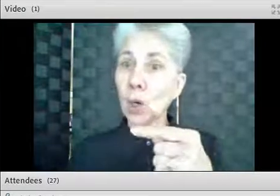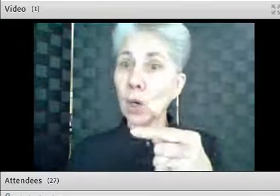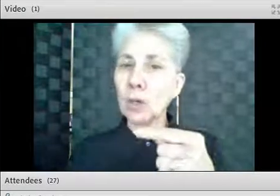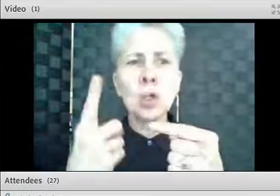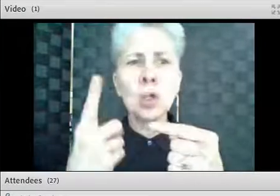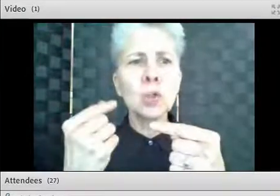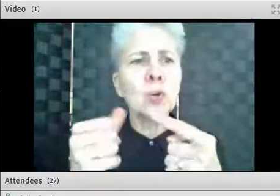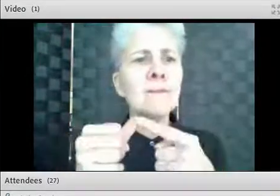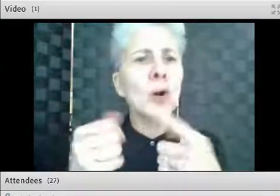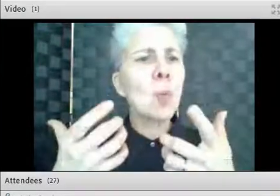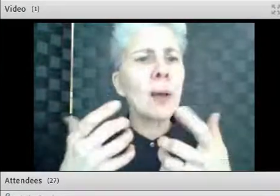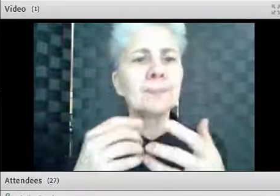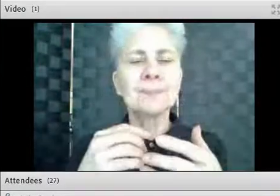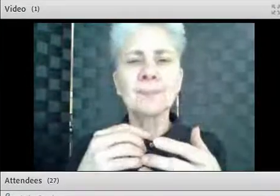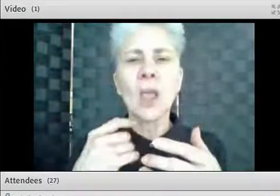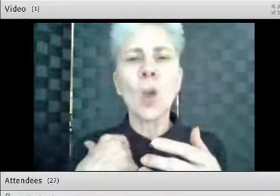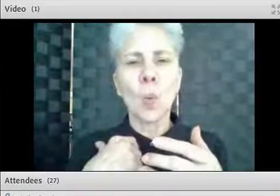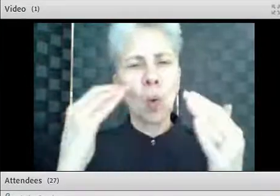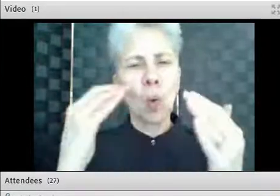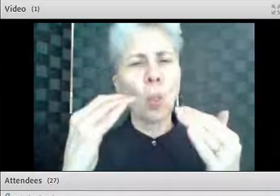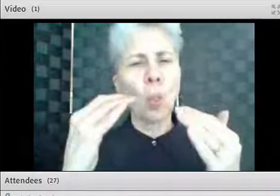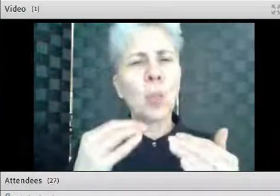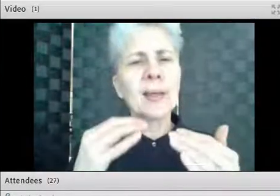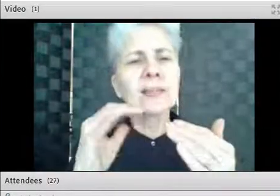and we'll kind of go through this, like I said, later on,